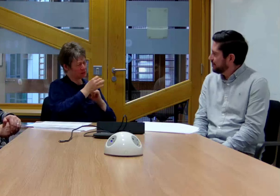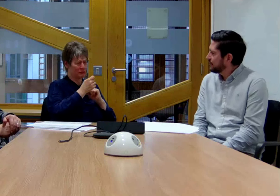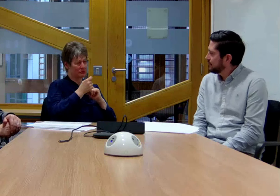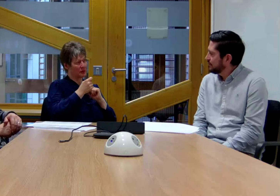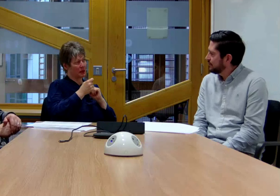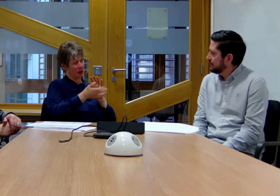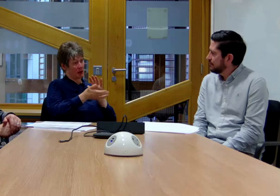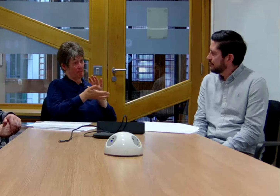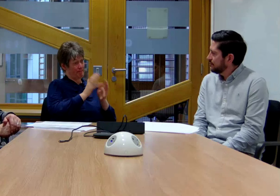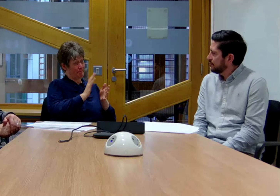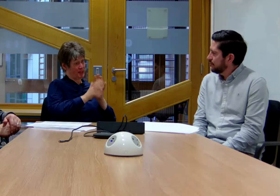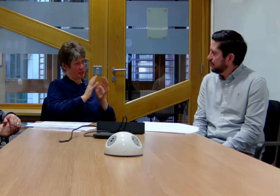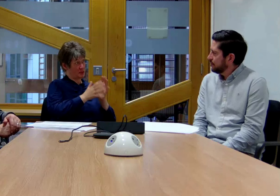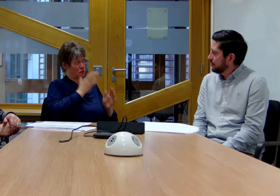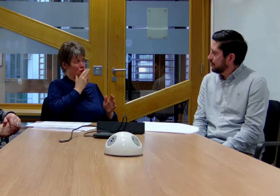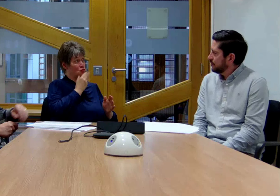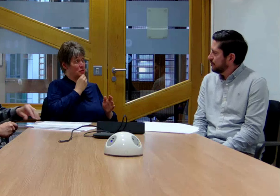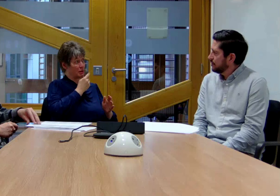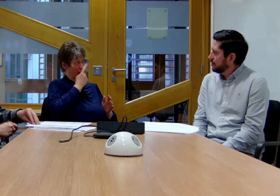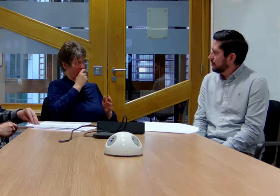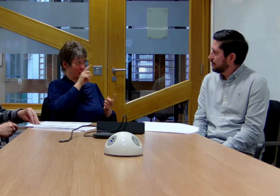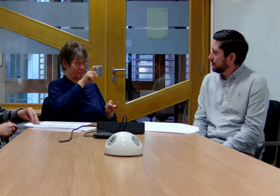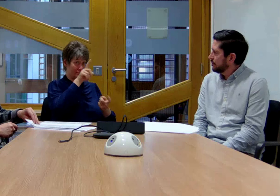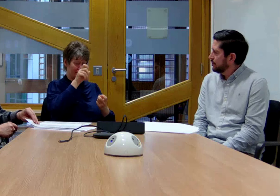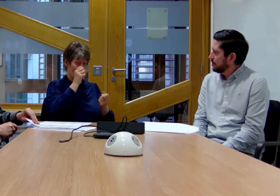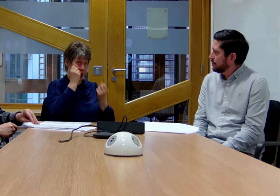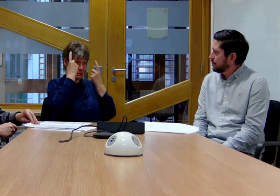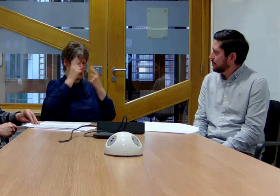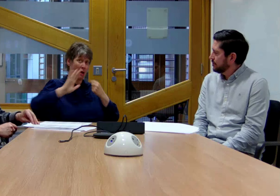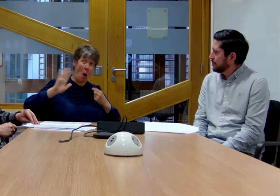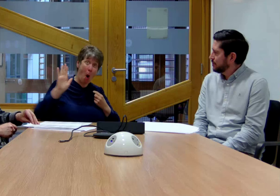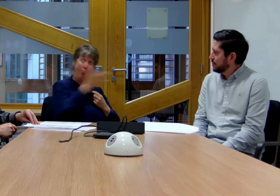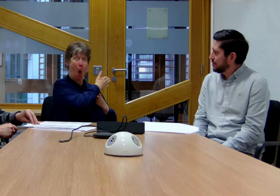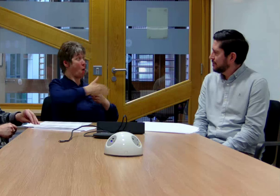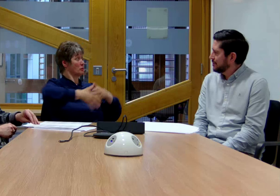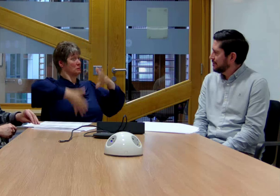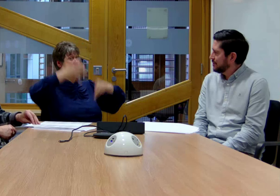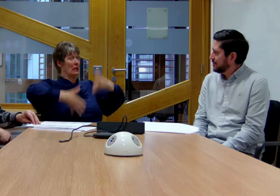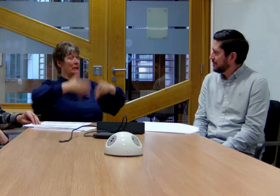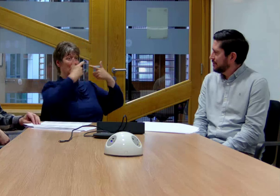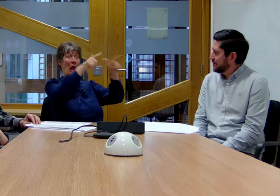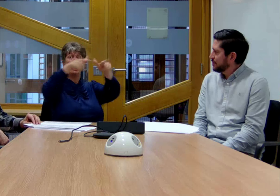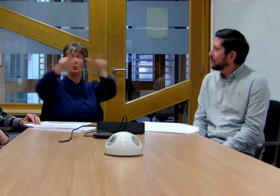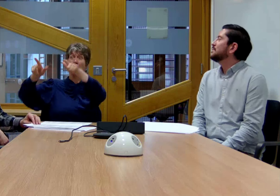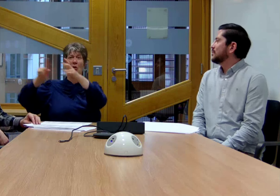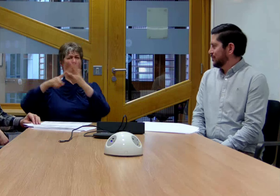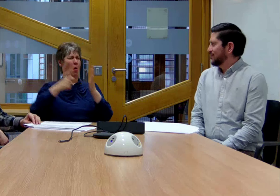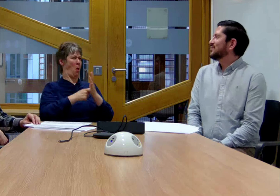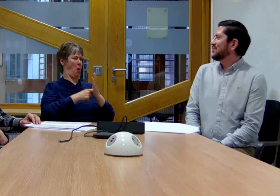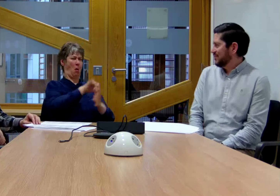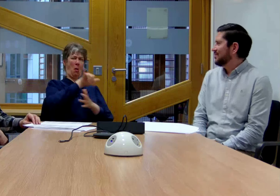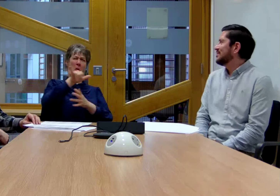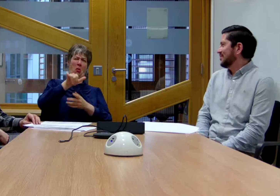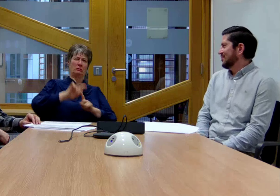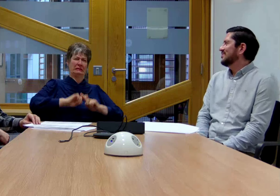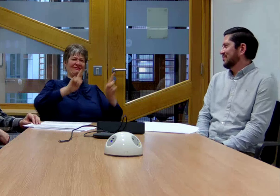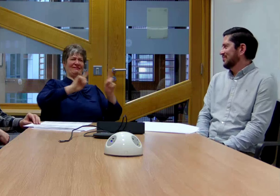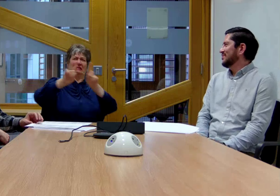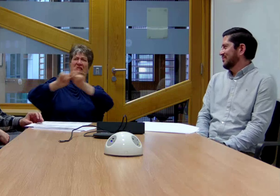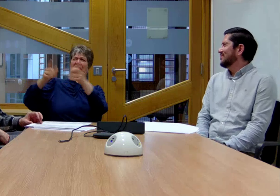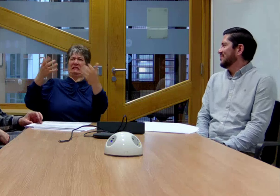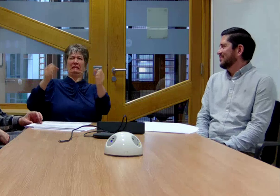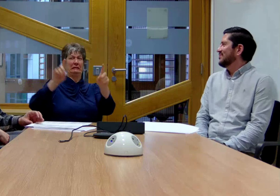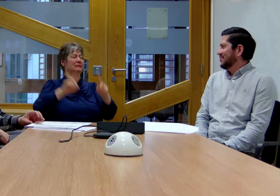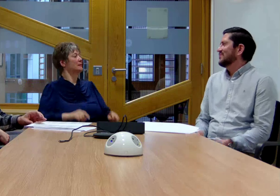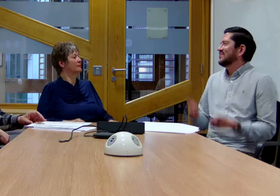Can BSL speakers understand other sign languages? Are they different?